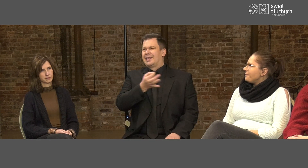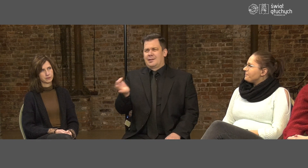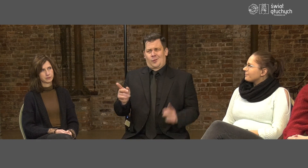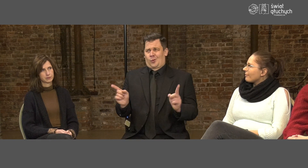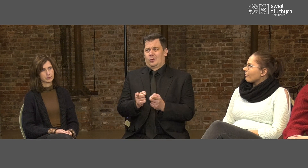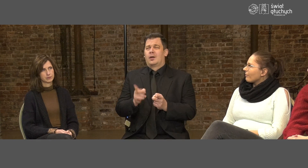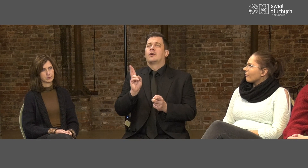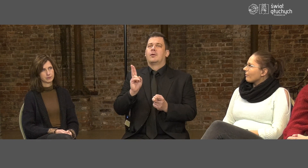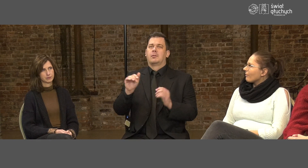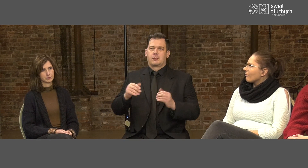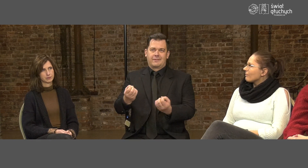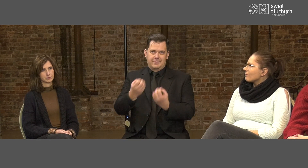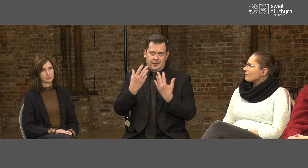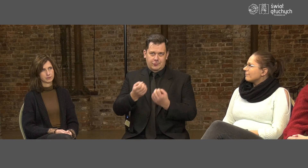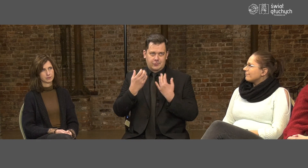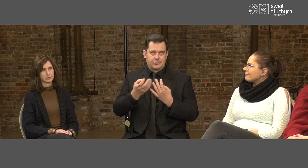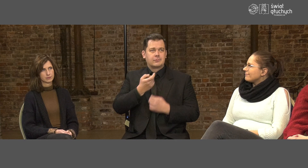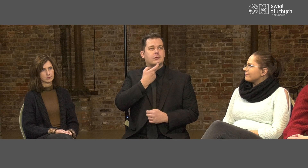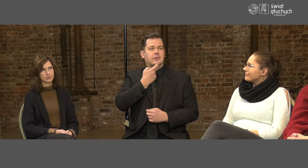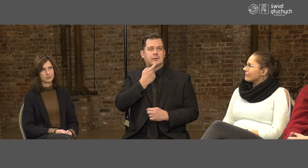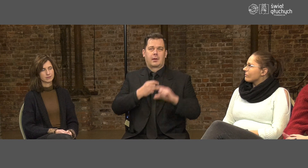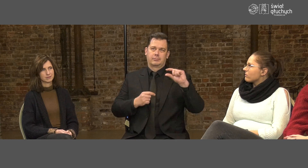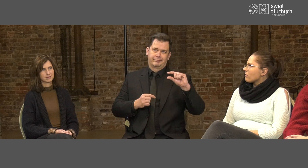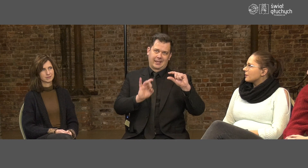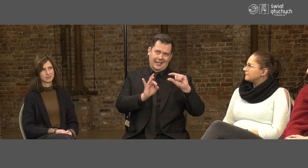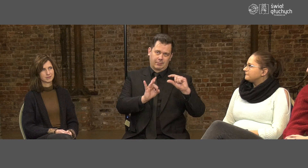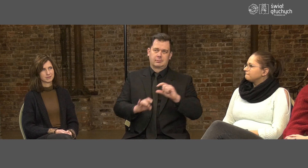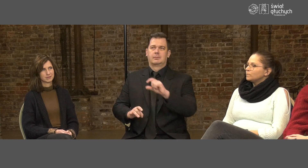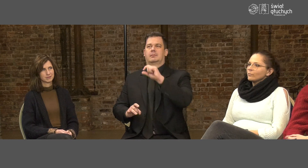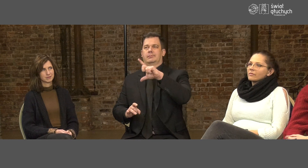Can someone explain to me what's the difference between lowercase "d" and uppercase "D"?